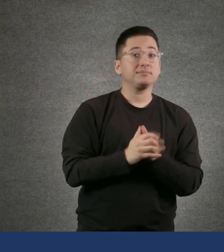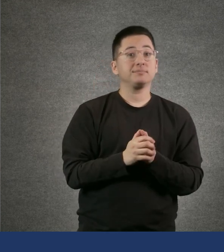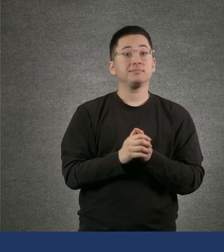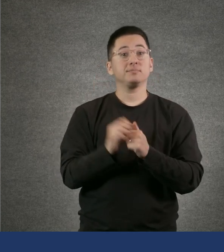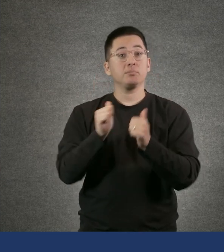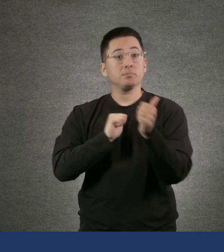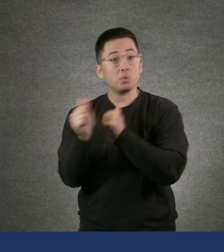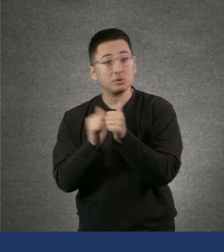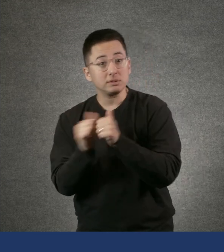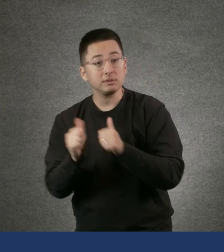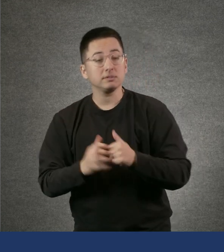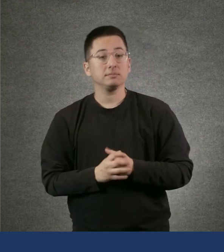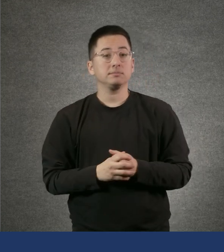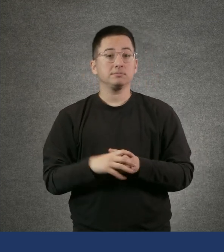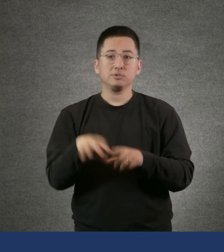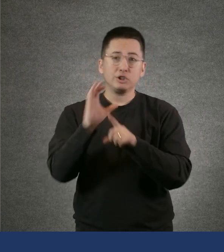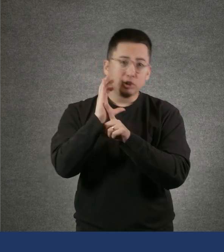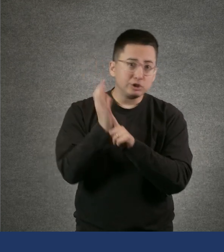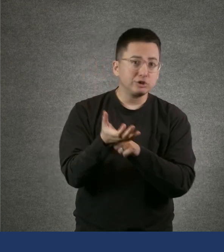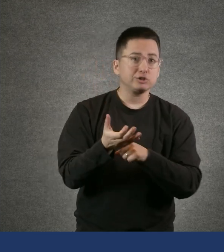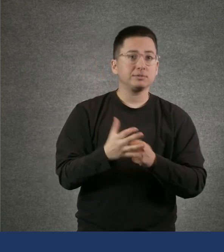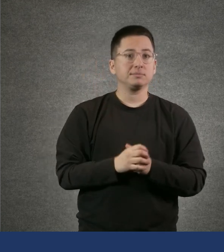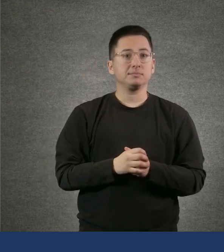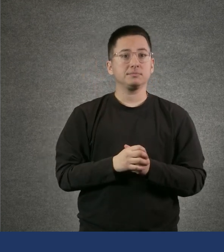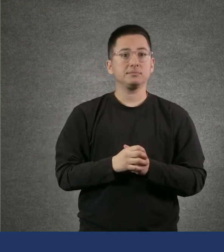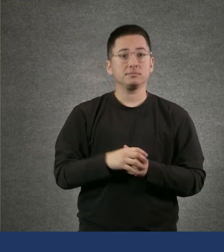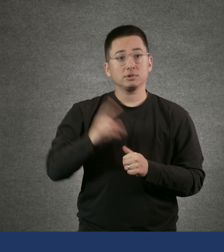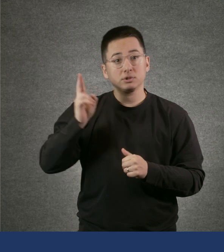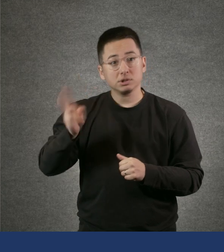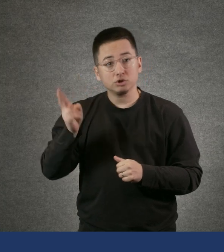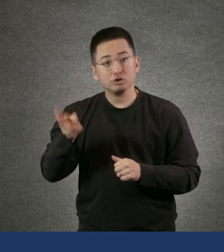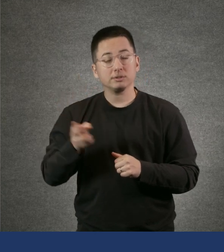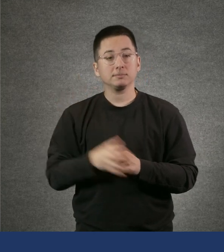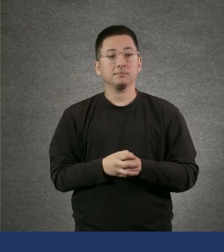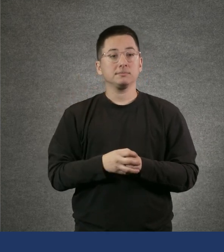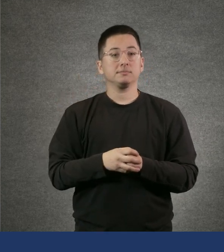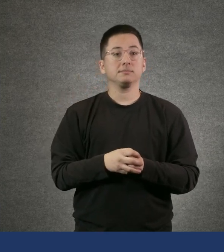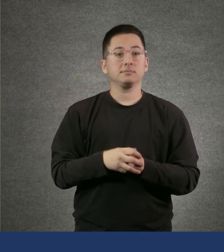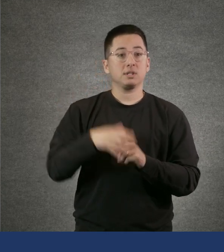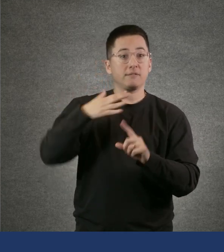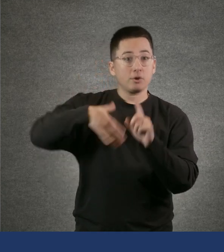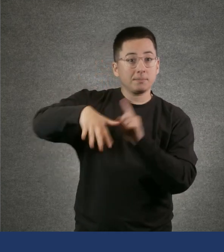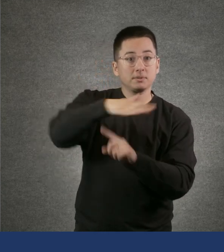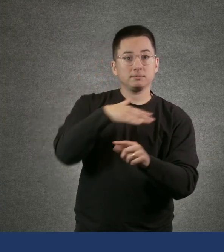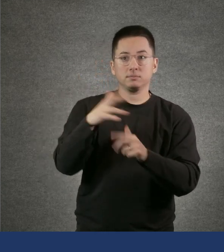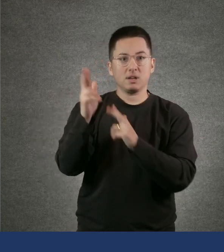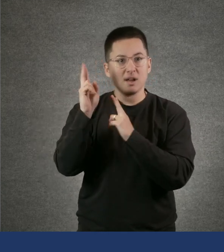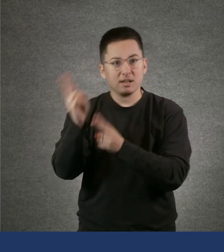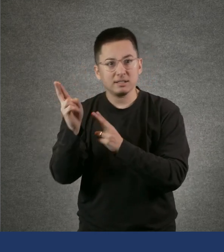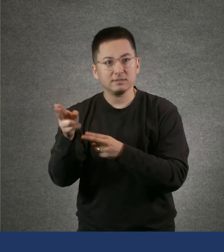to be involved with-- the arts, the athletics, the culture, the history,